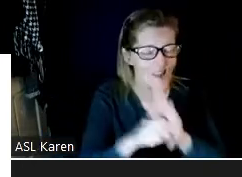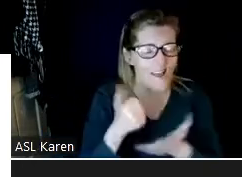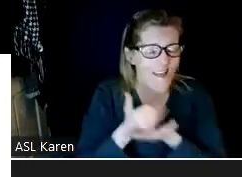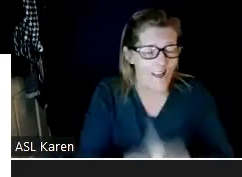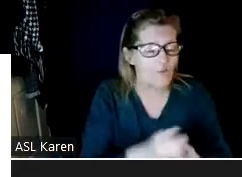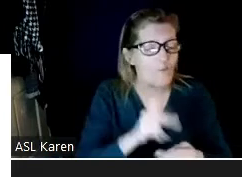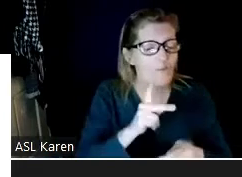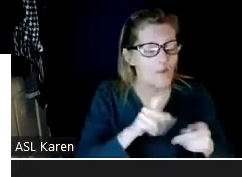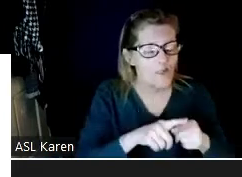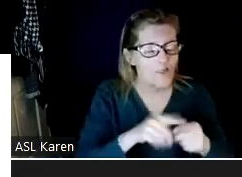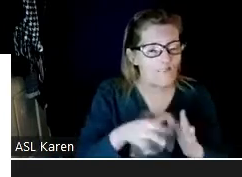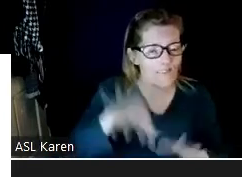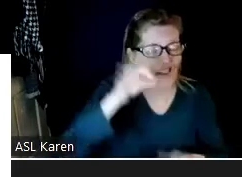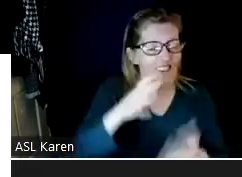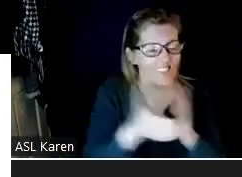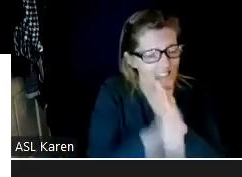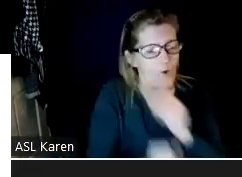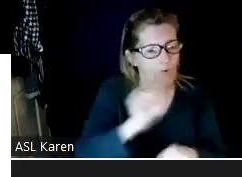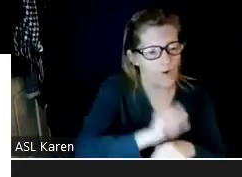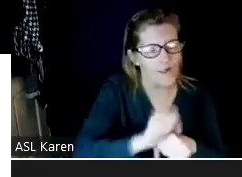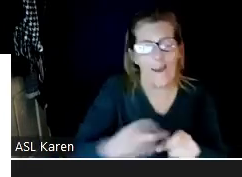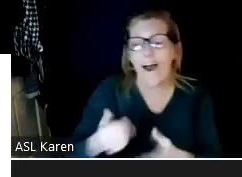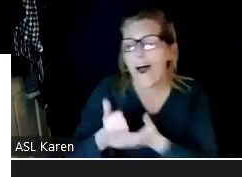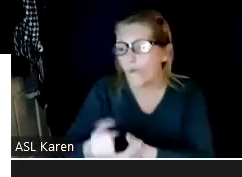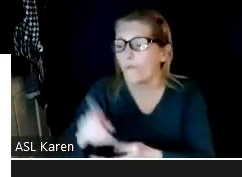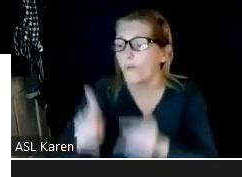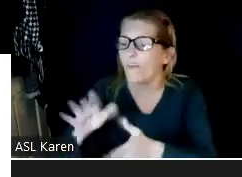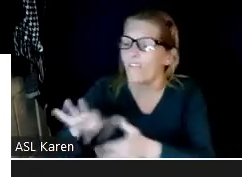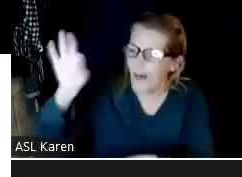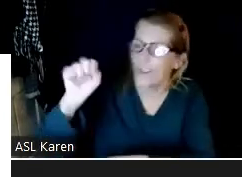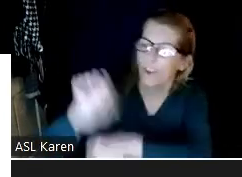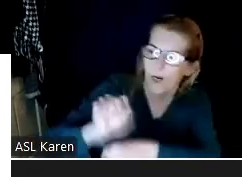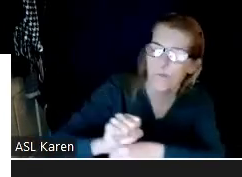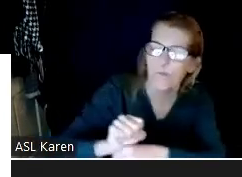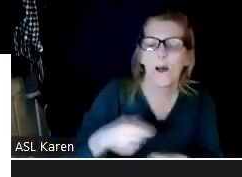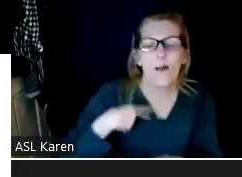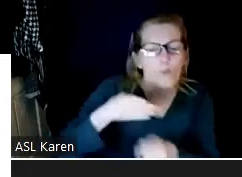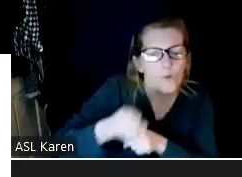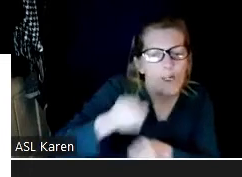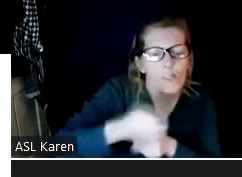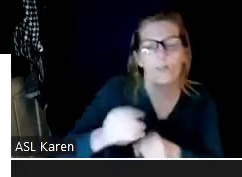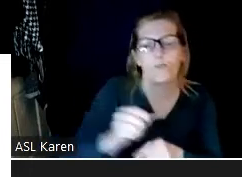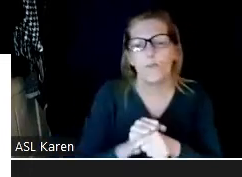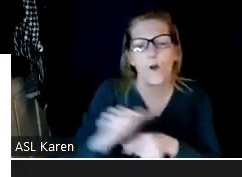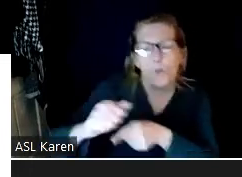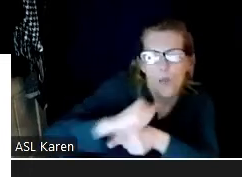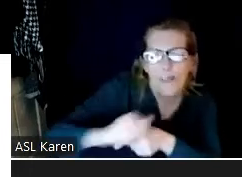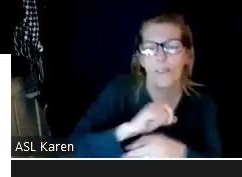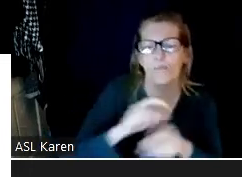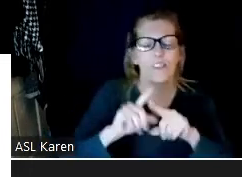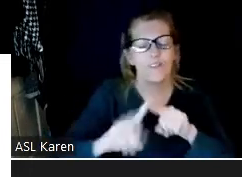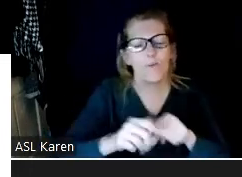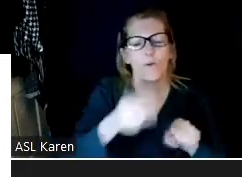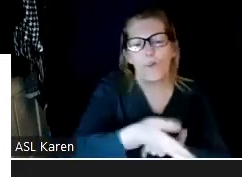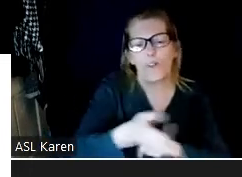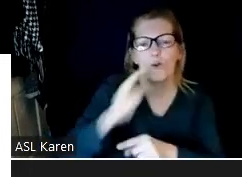workers and helping people find jobs careers, training, and other resources to help them